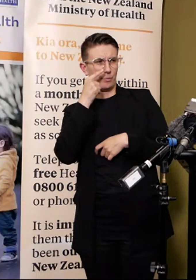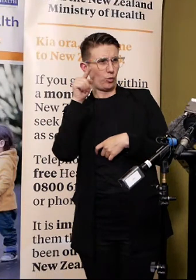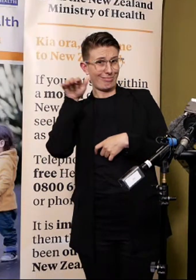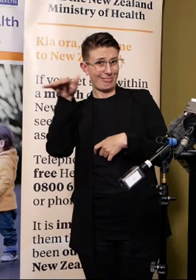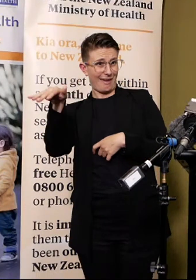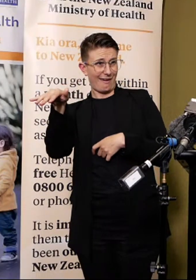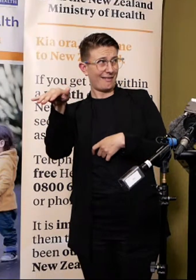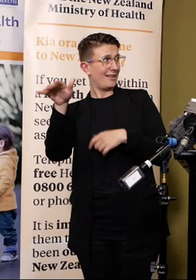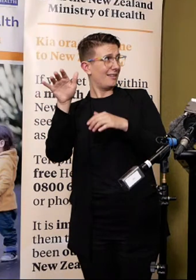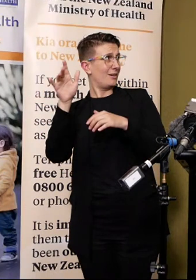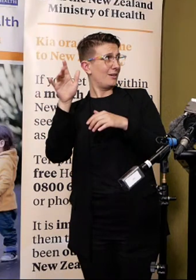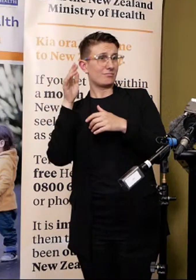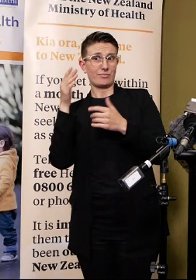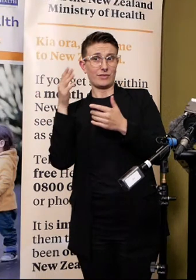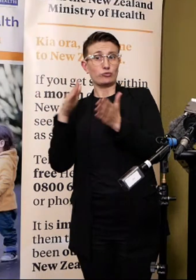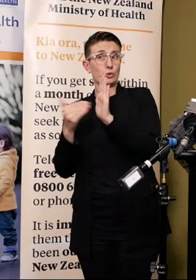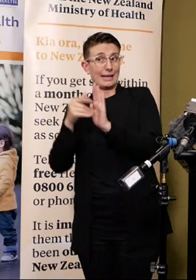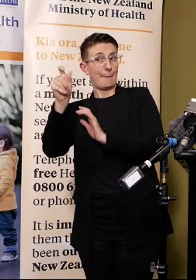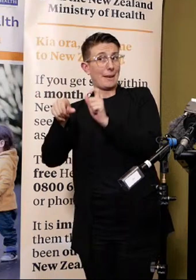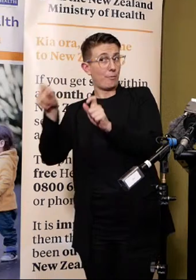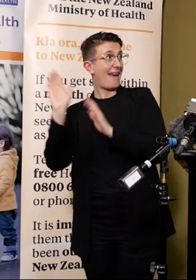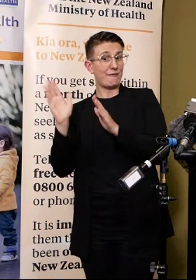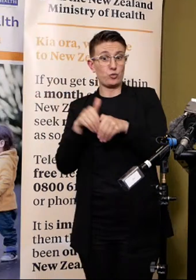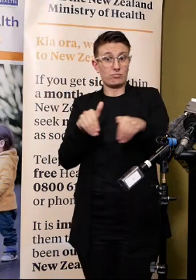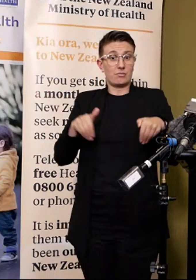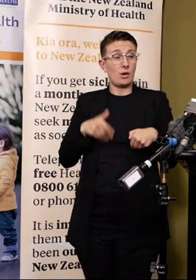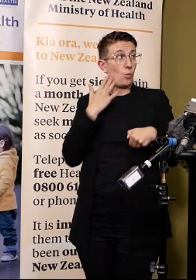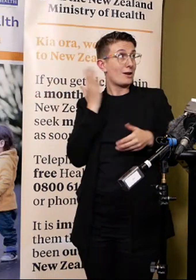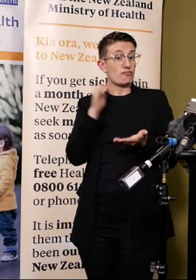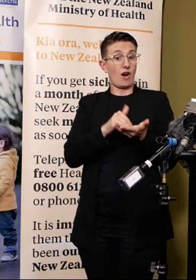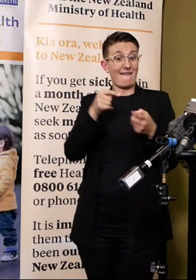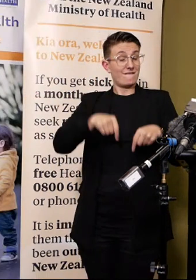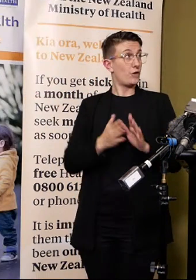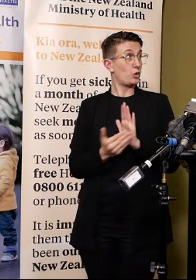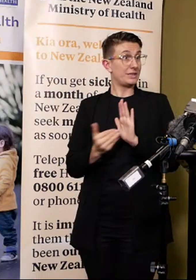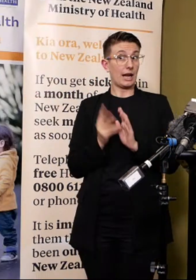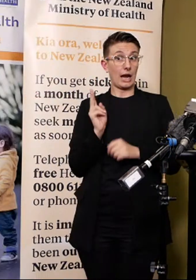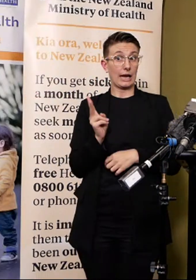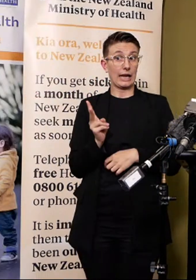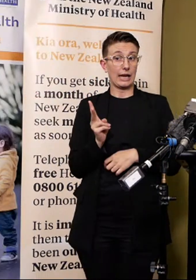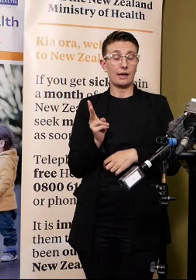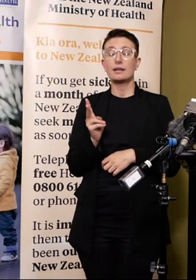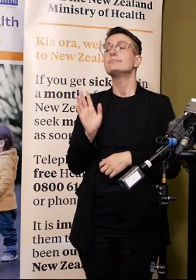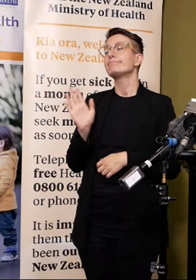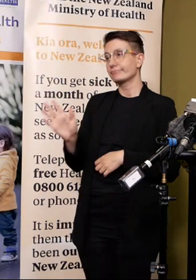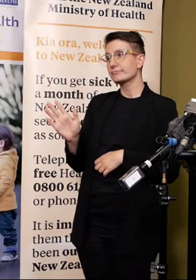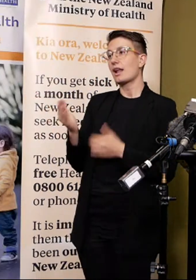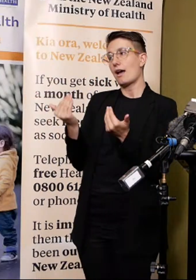once they're back in New Zealand? So my understanding is that the Japanese officials are requiring everyone to stay on board